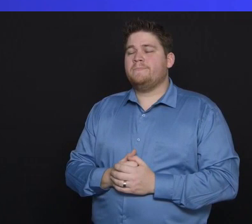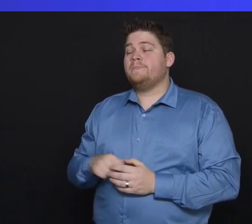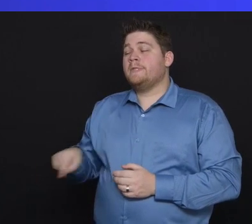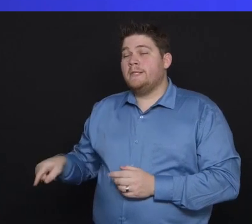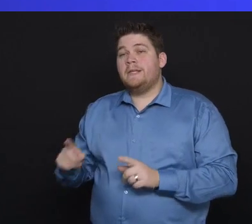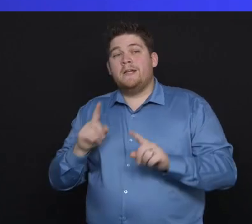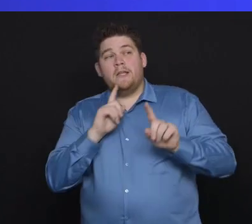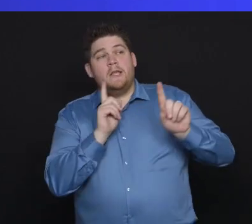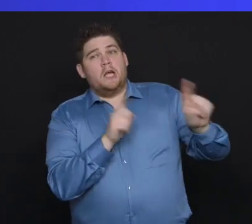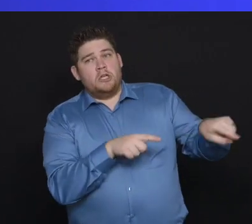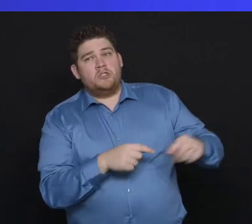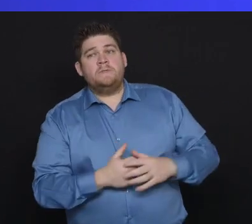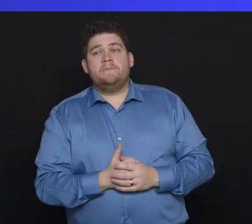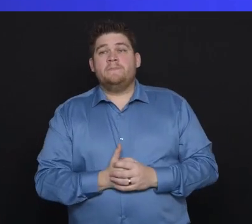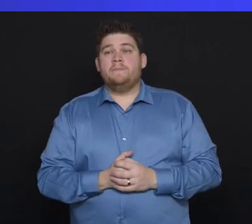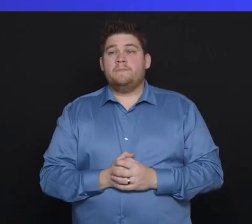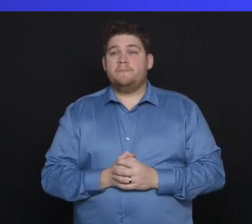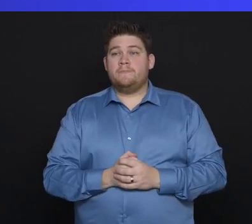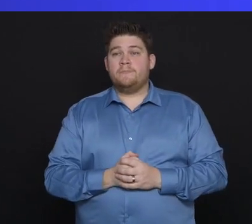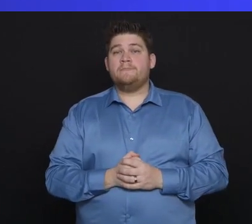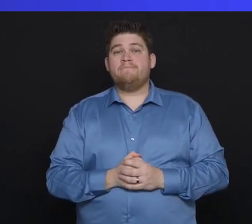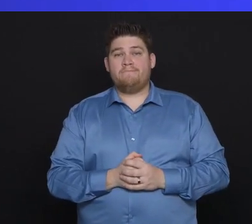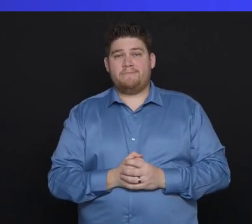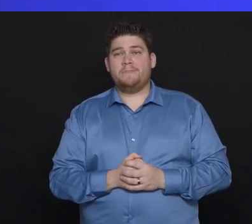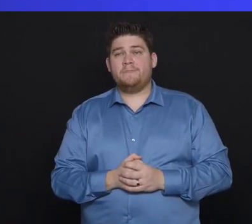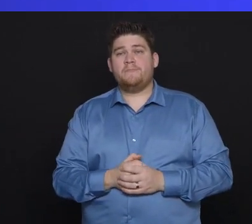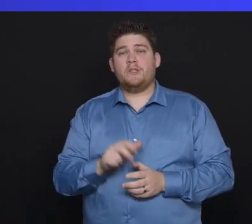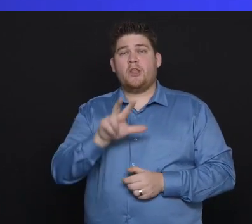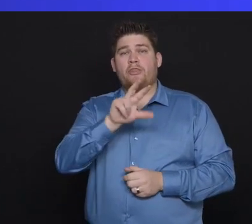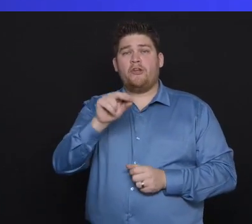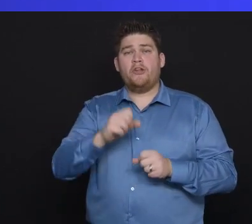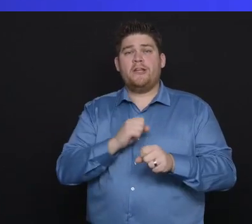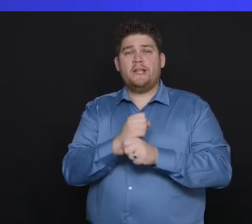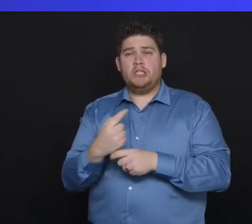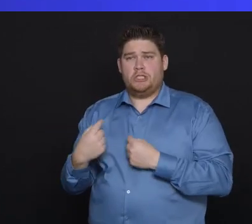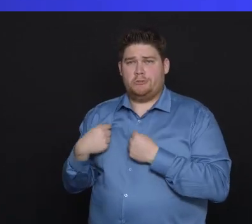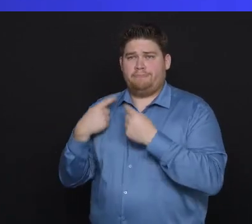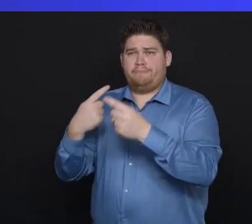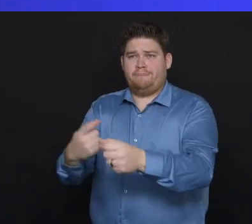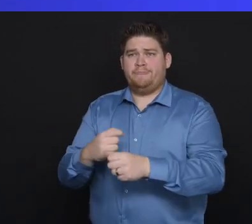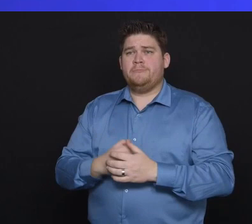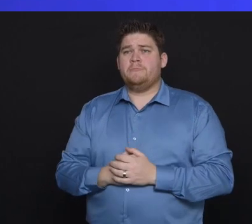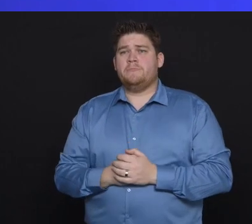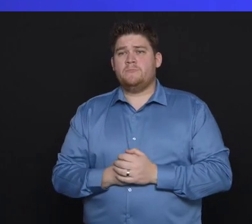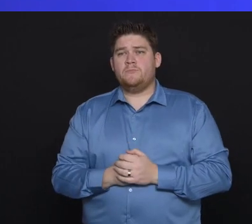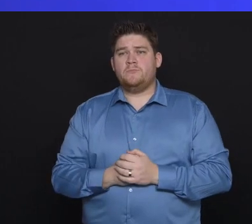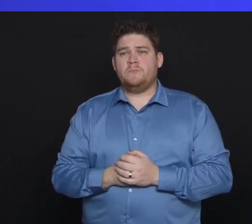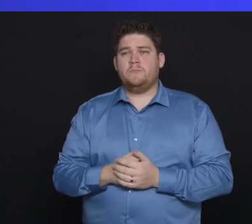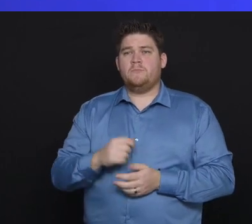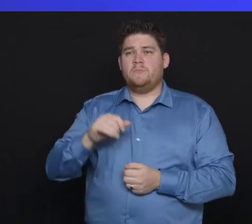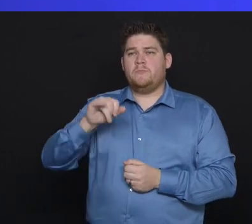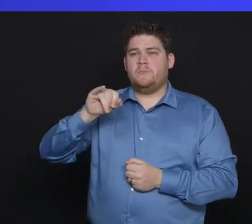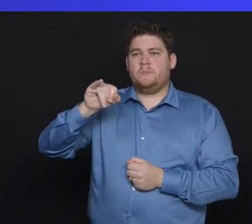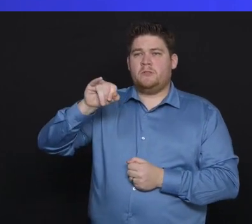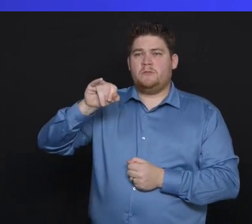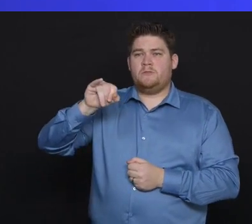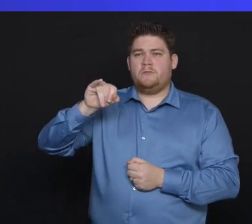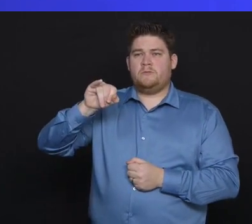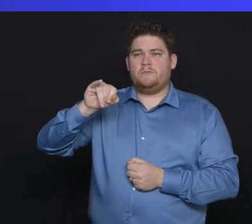have what I call the J shaped curve of neglect, something bad happens and we realize that the work we do in public